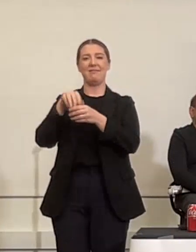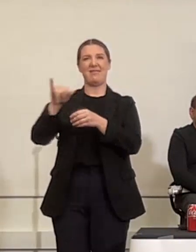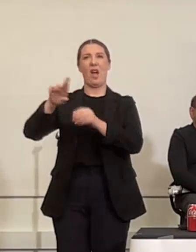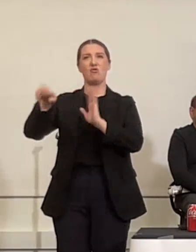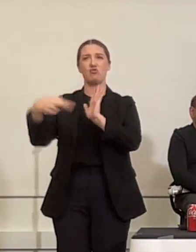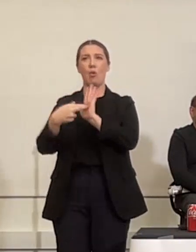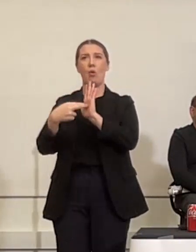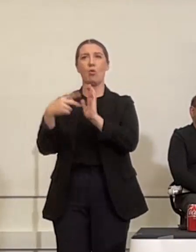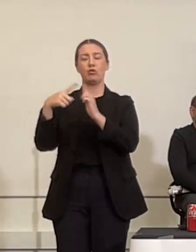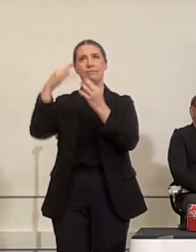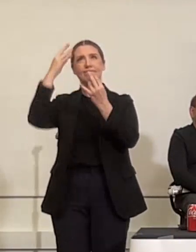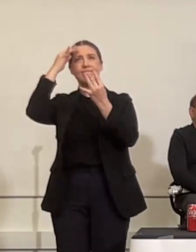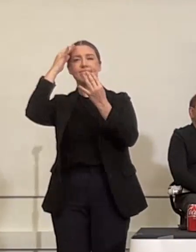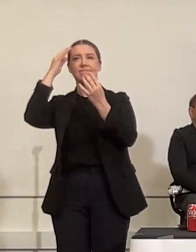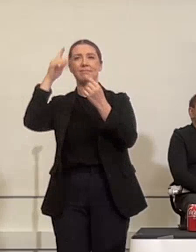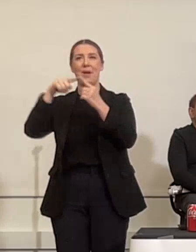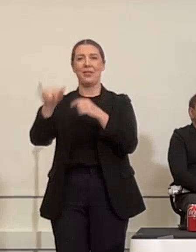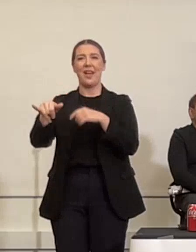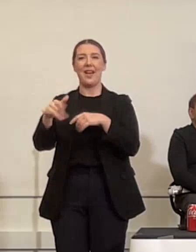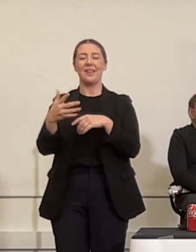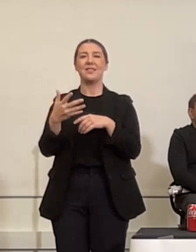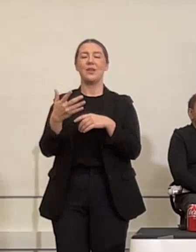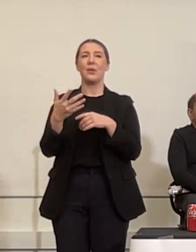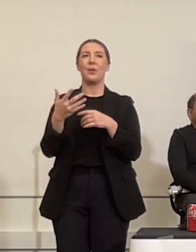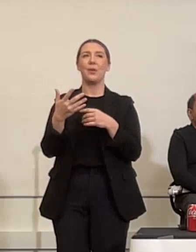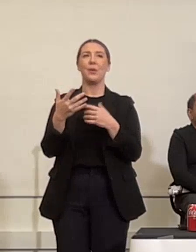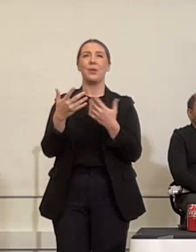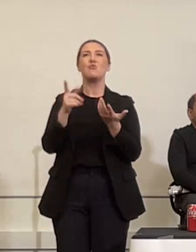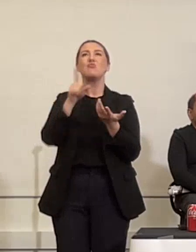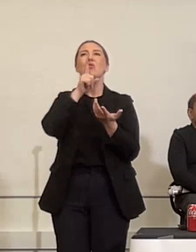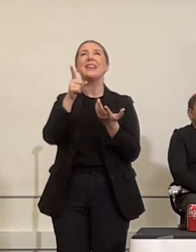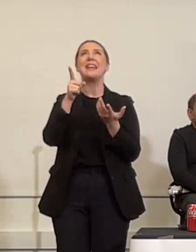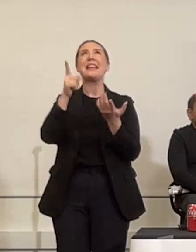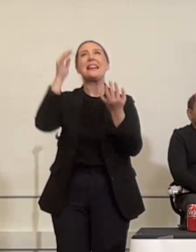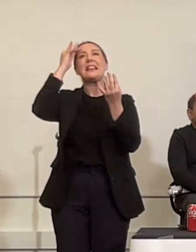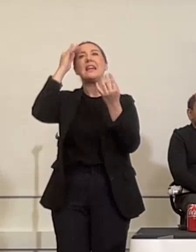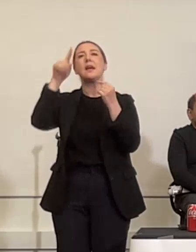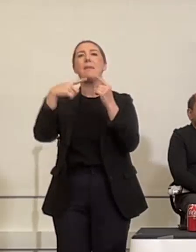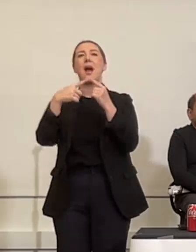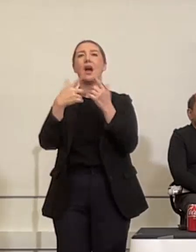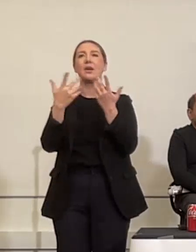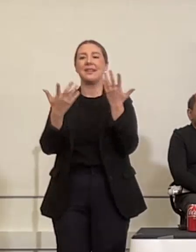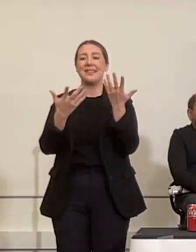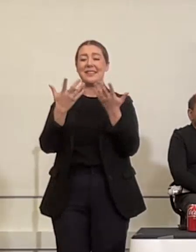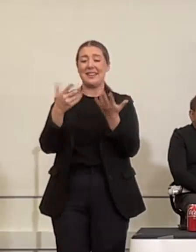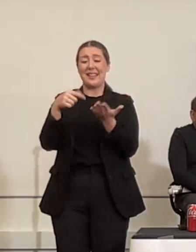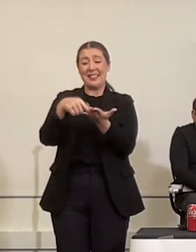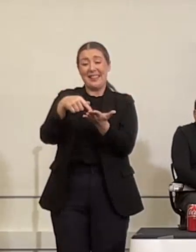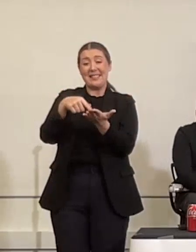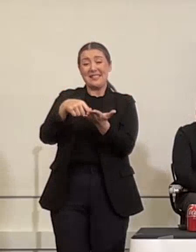And so the the take home is kind of creating thinking in terms of how how do you make something easy to use.